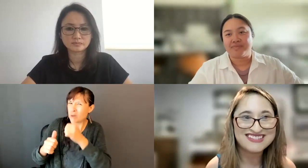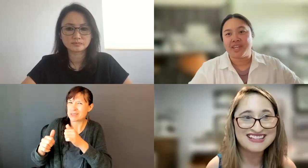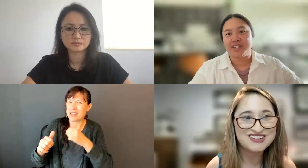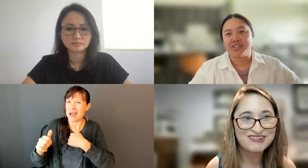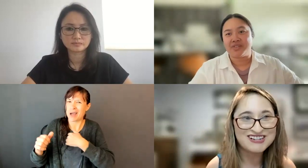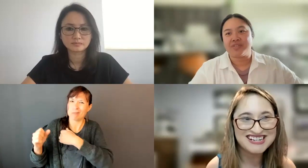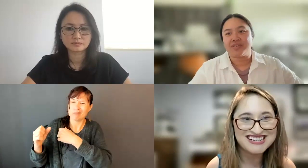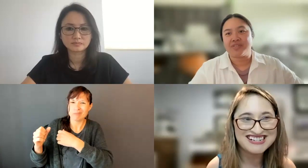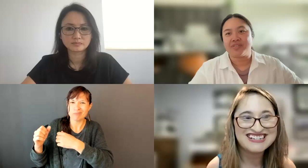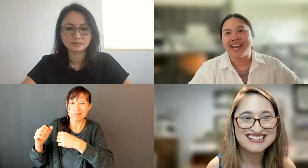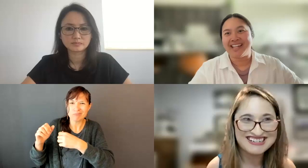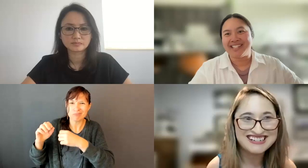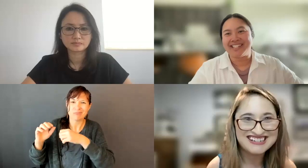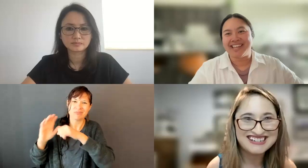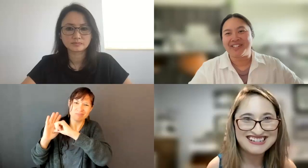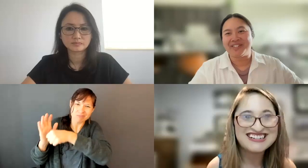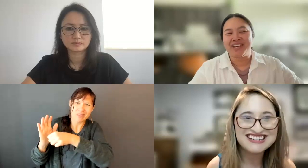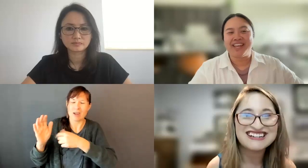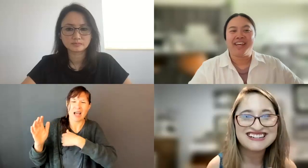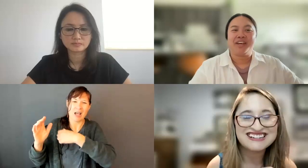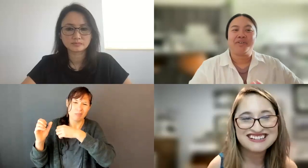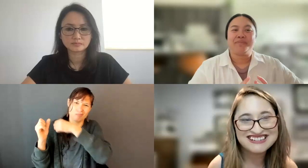Does that answer your question? Yes, thank you.